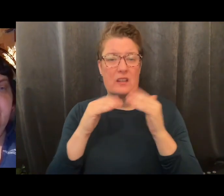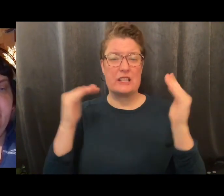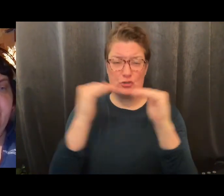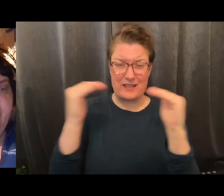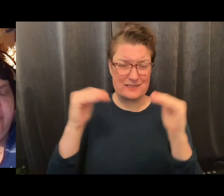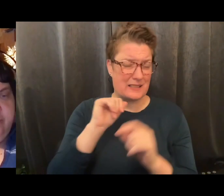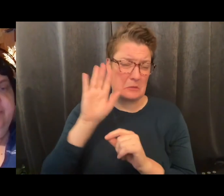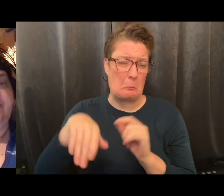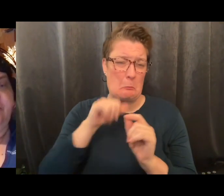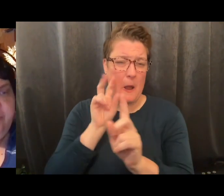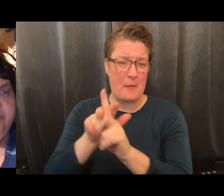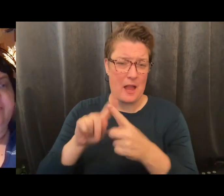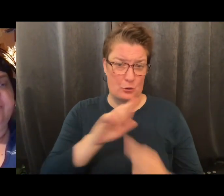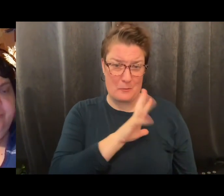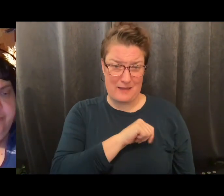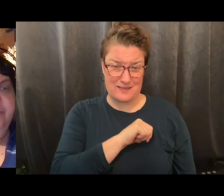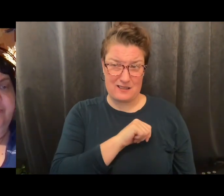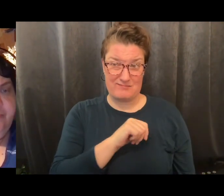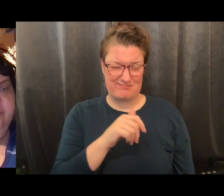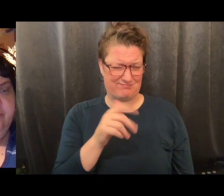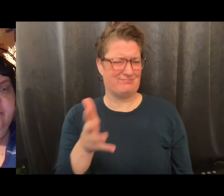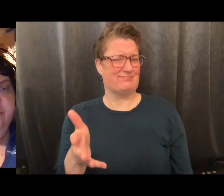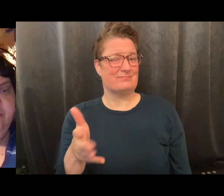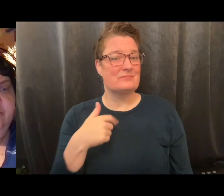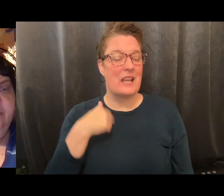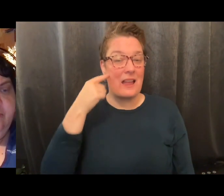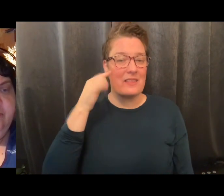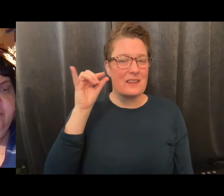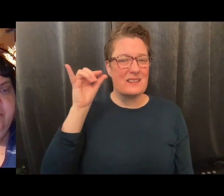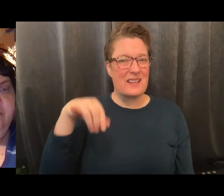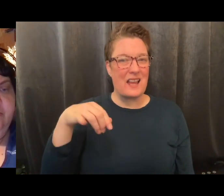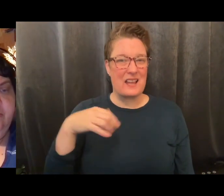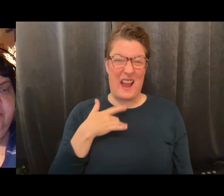think that's, I see that as big work. Nomy: Yeah. Rebekah: Yeah.